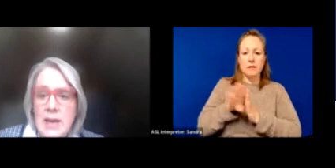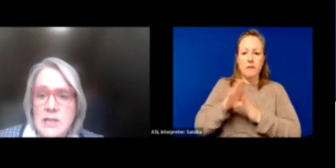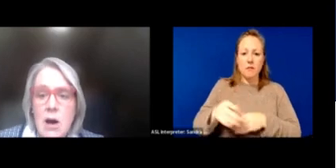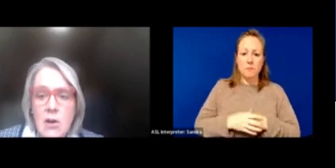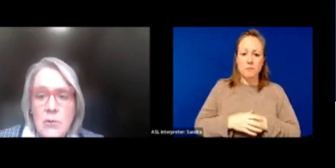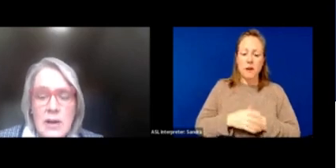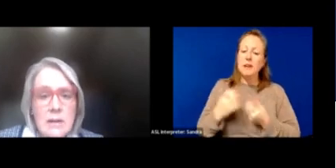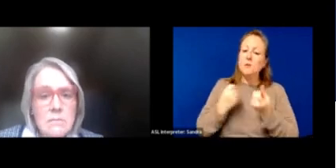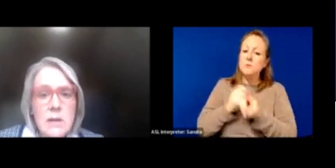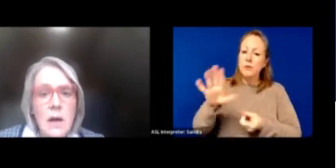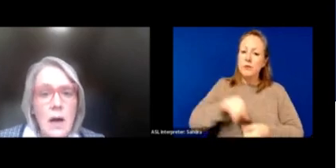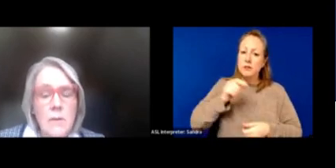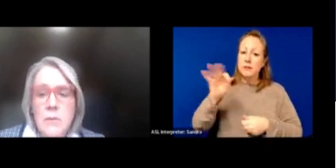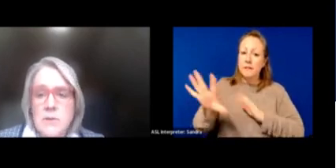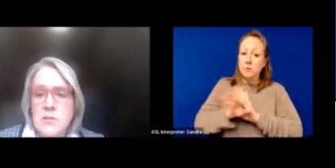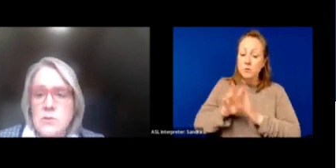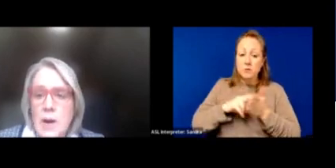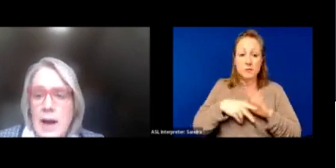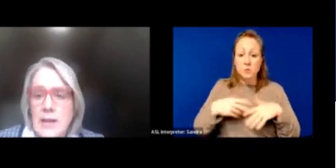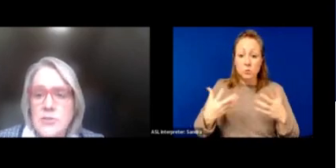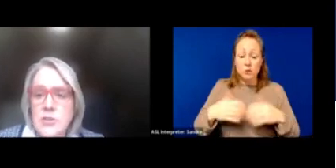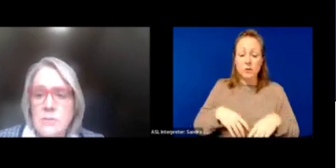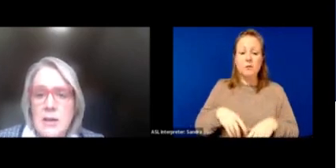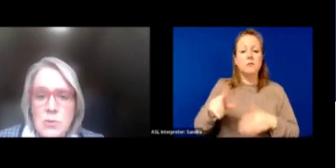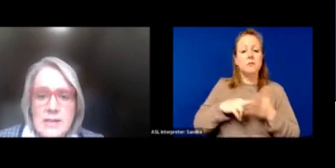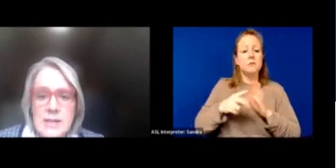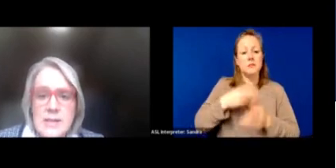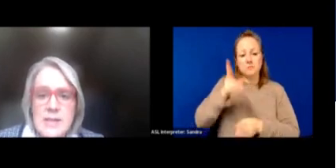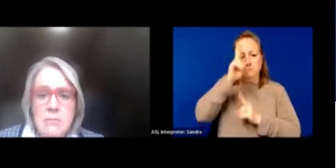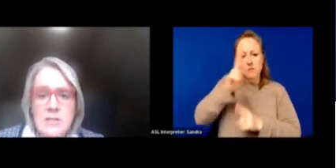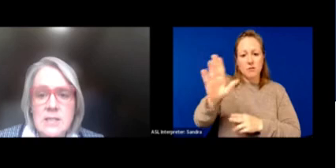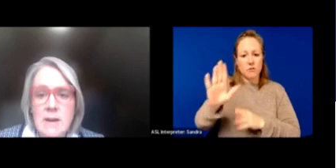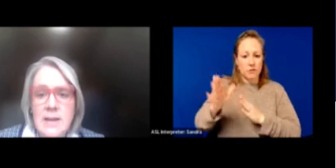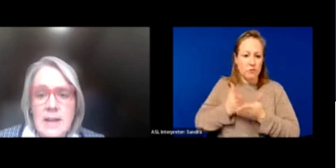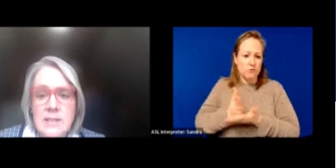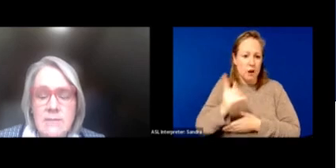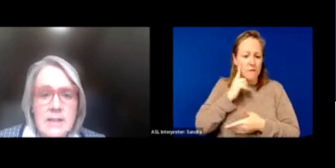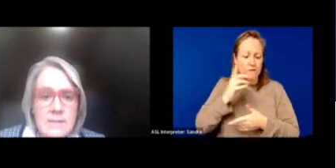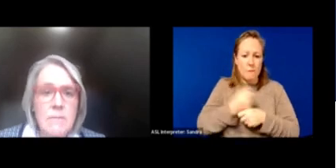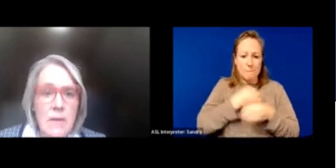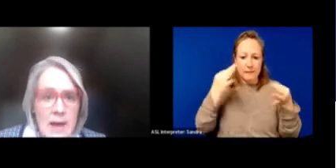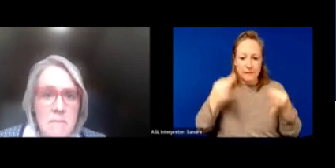means honoring the person's right to make choices and participate in activities. They